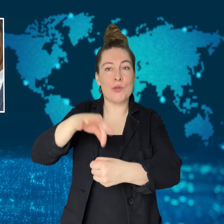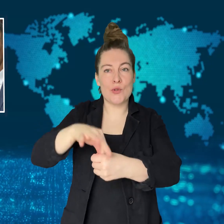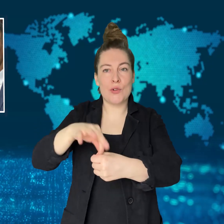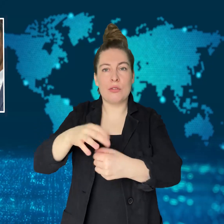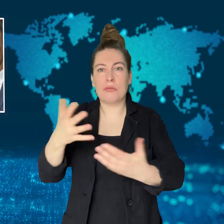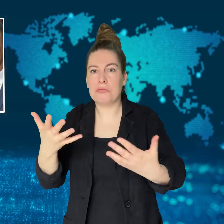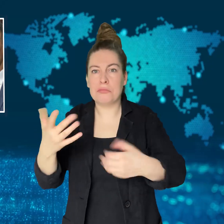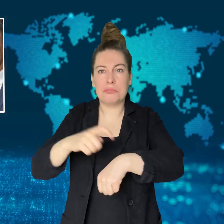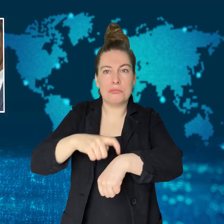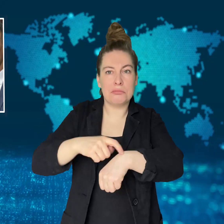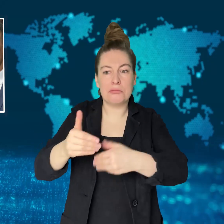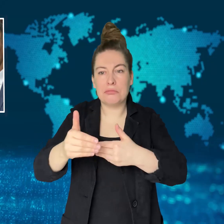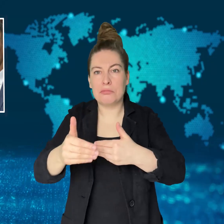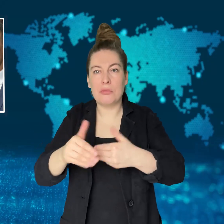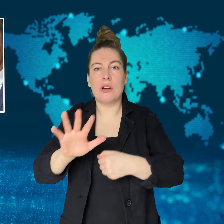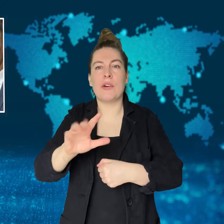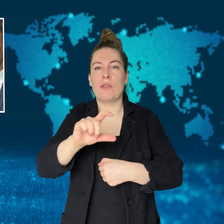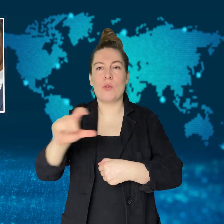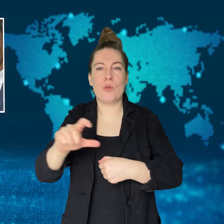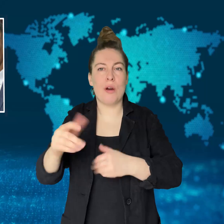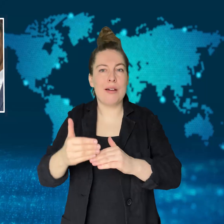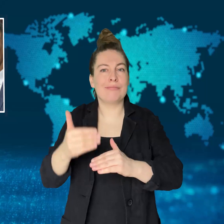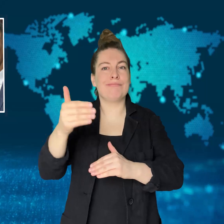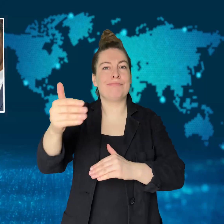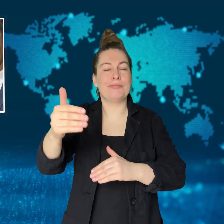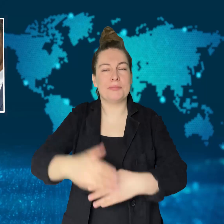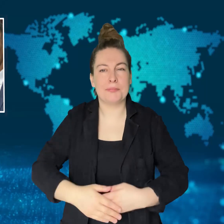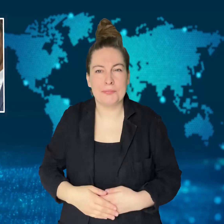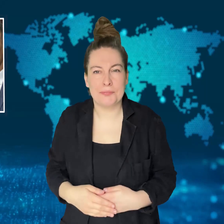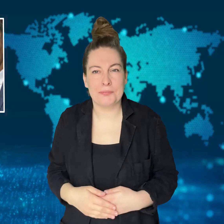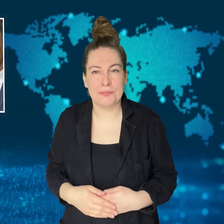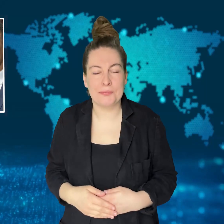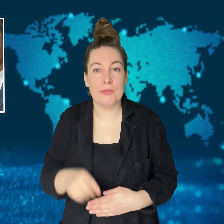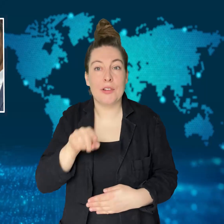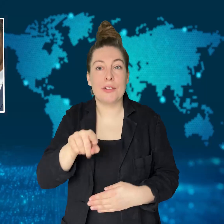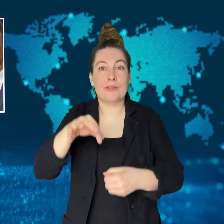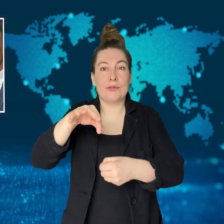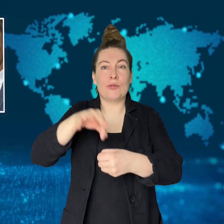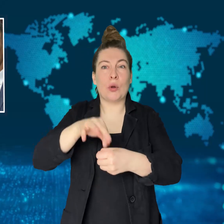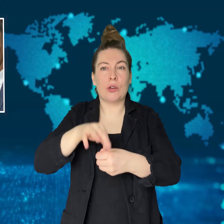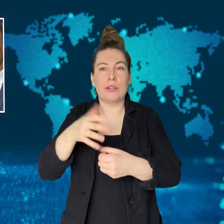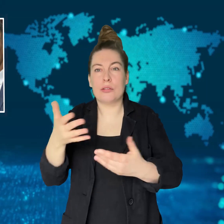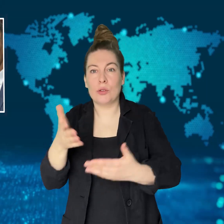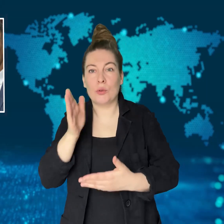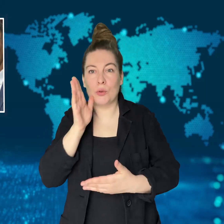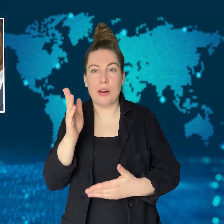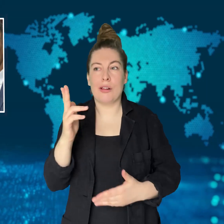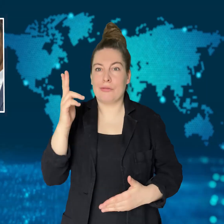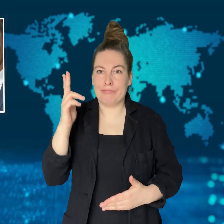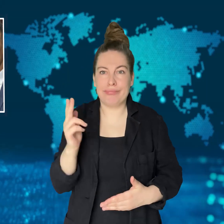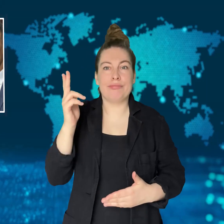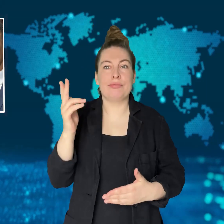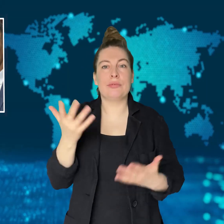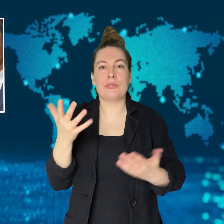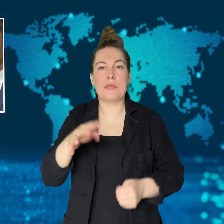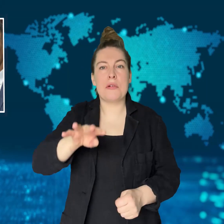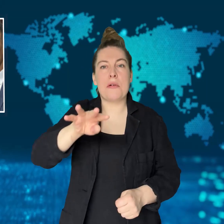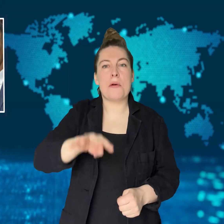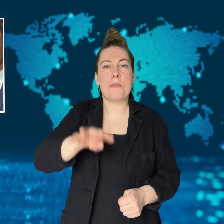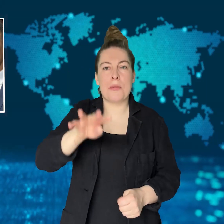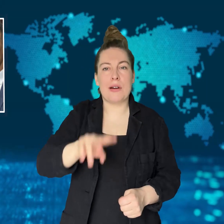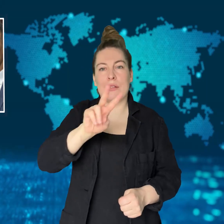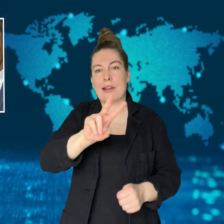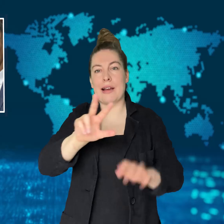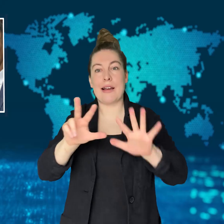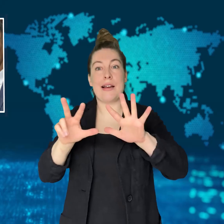general elections in five weeks. He took the place of Justin Trudeau,